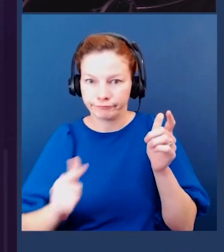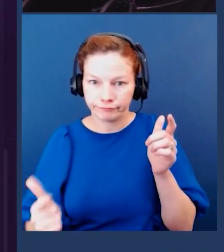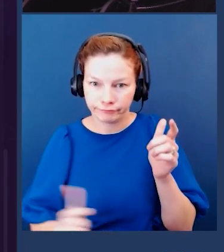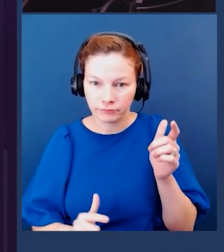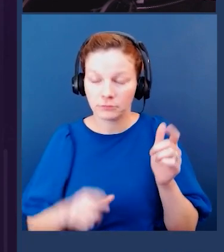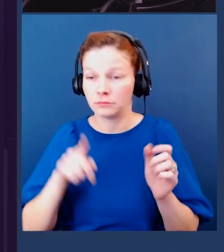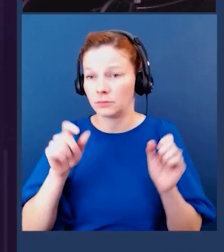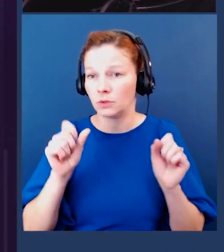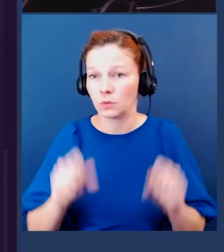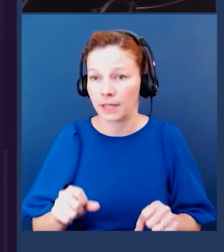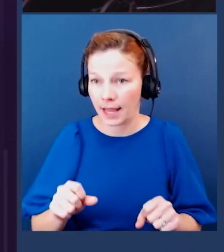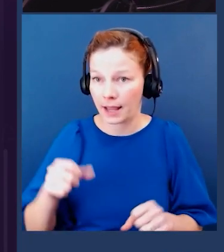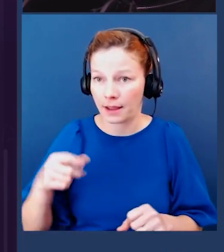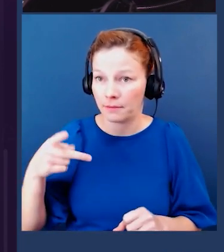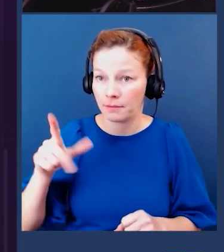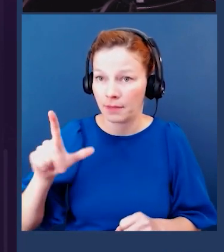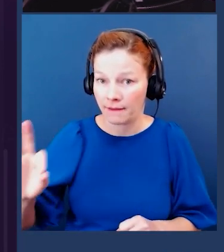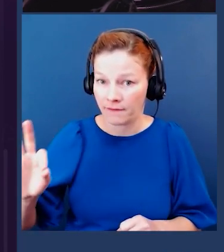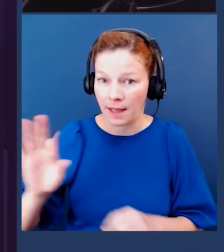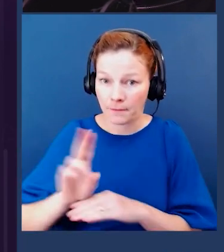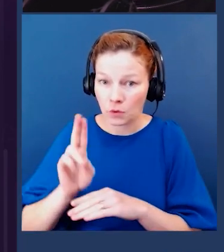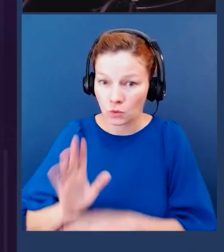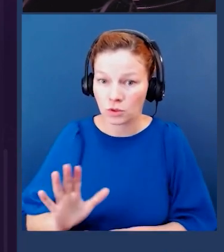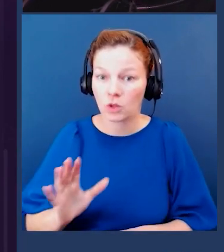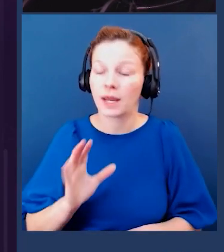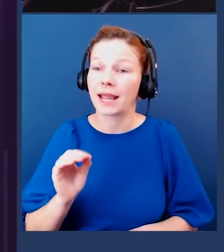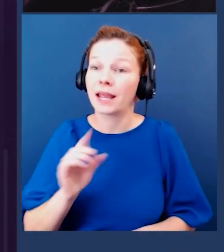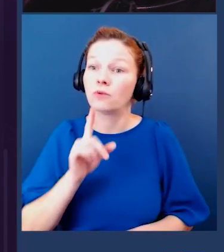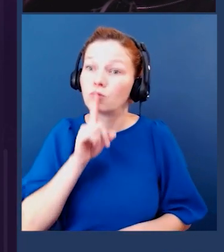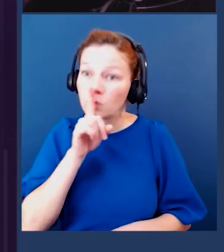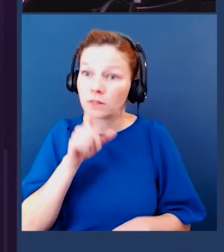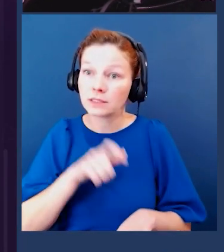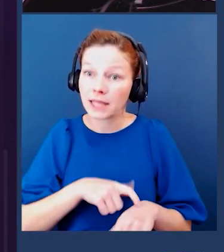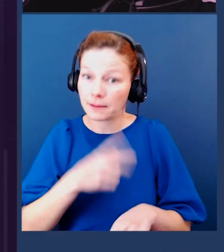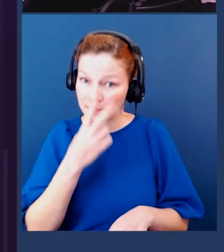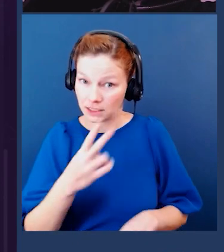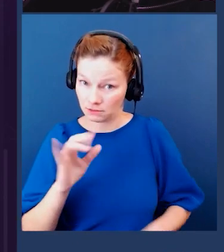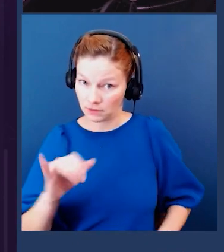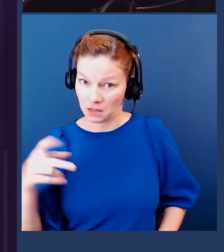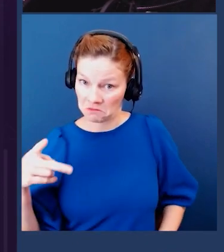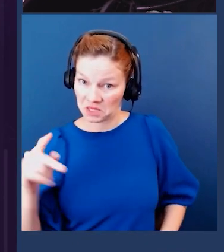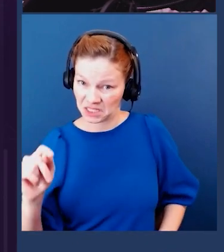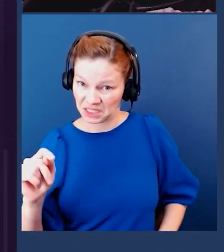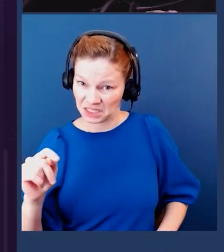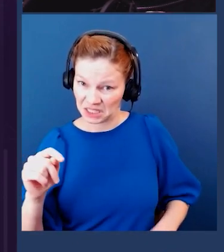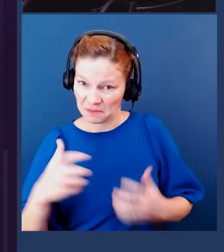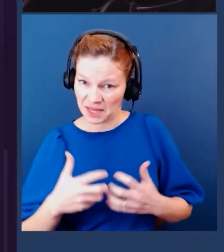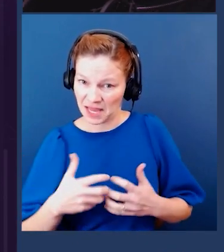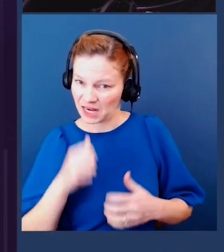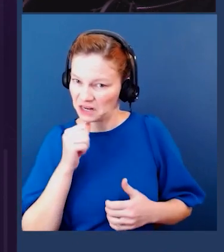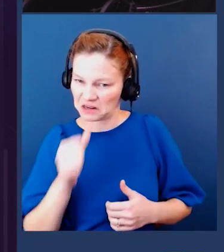and whatnot and you can in real time, see, while the pity mechanic has a kick in, the offer has just kicked in and whatnot.